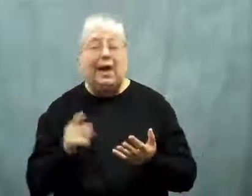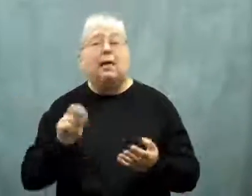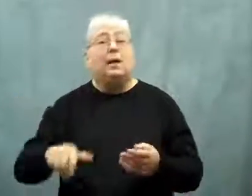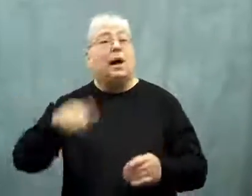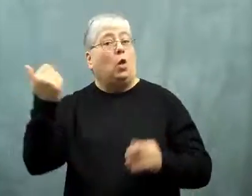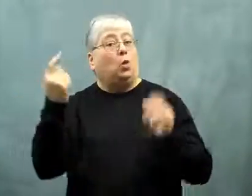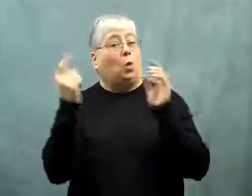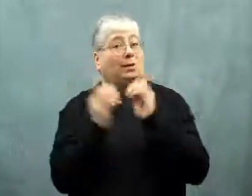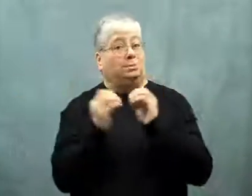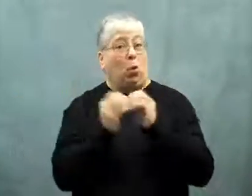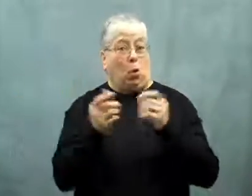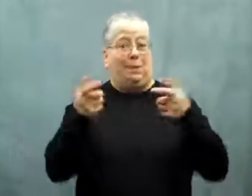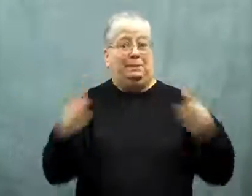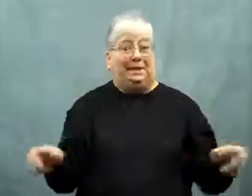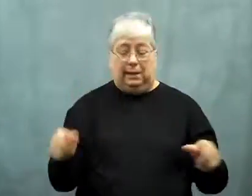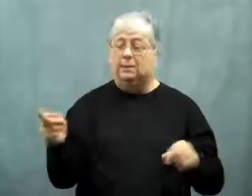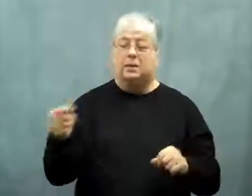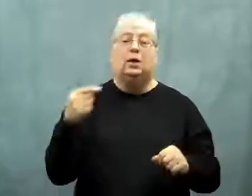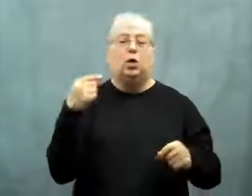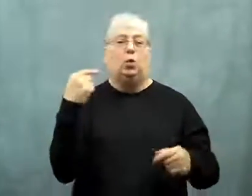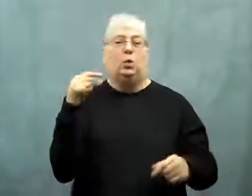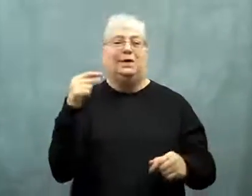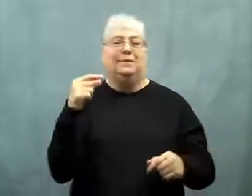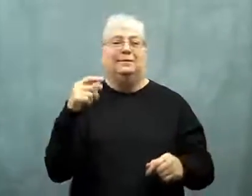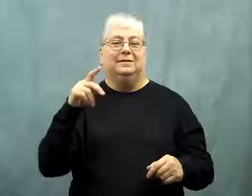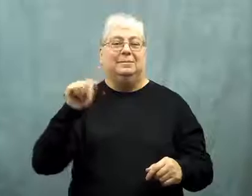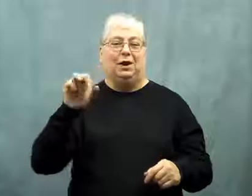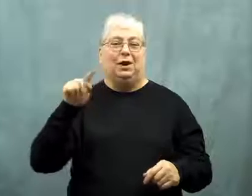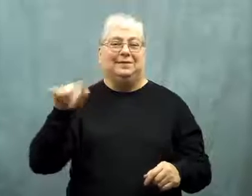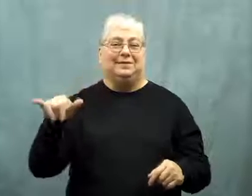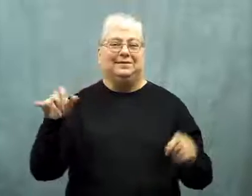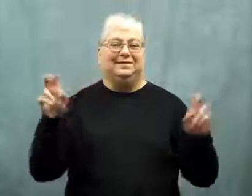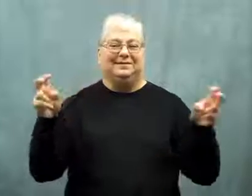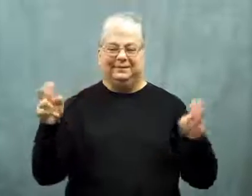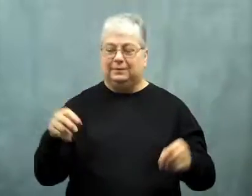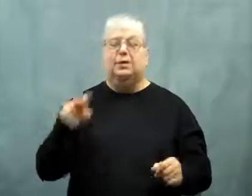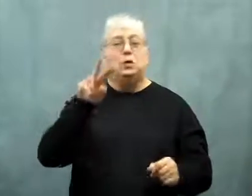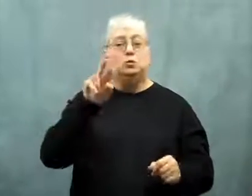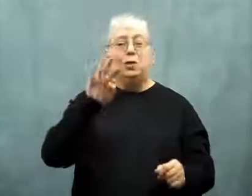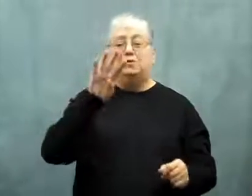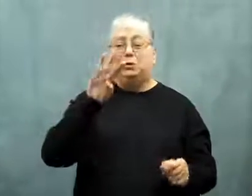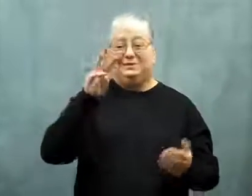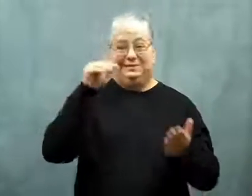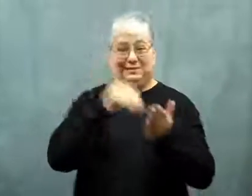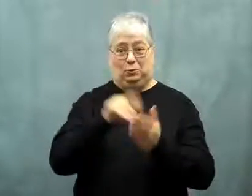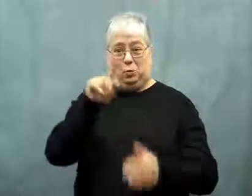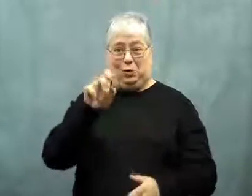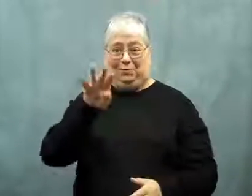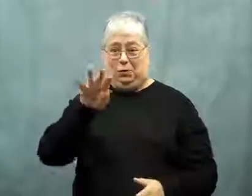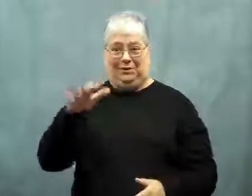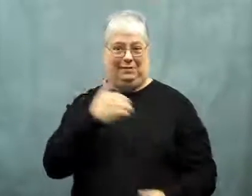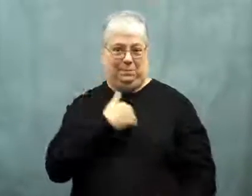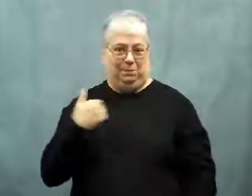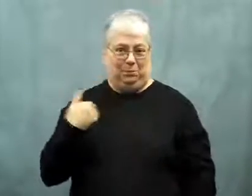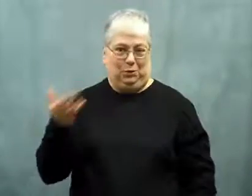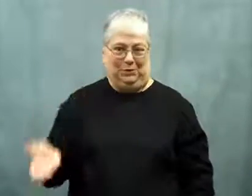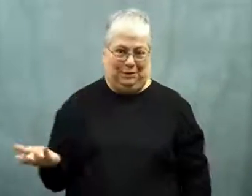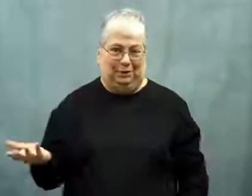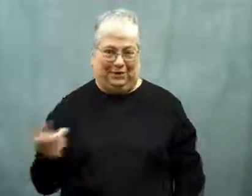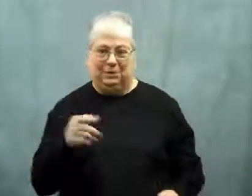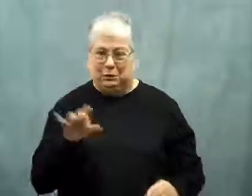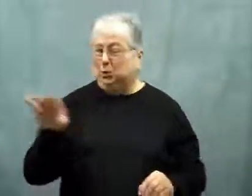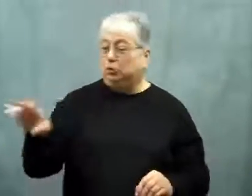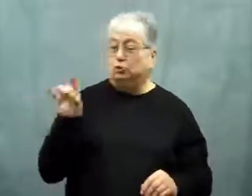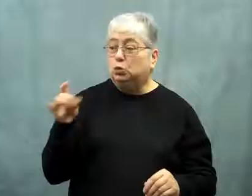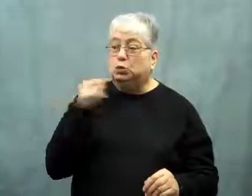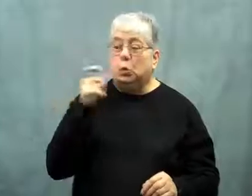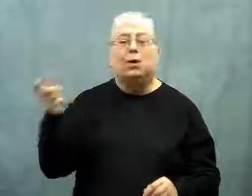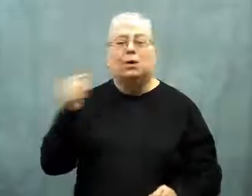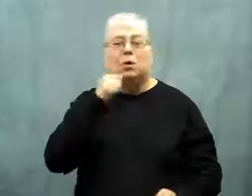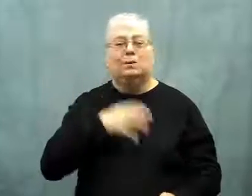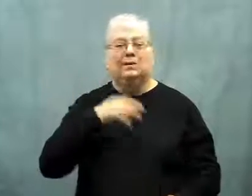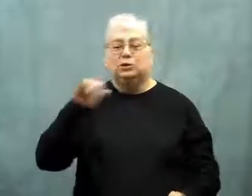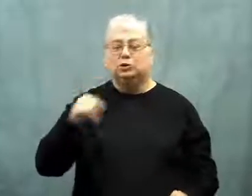One more large party, the Green Party, with 246,145 members,